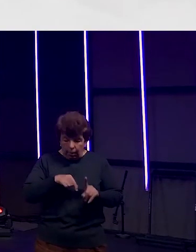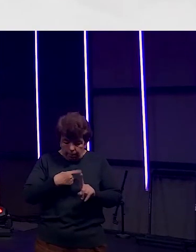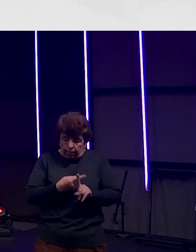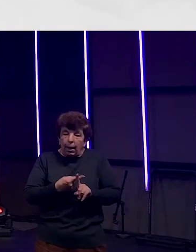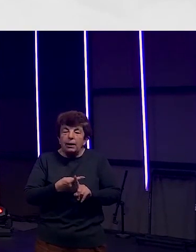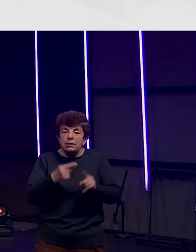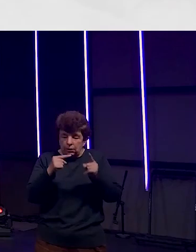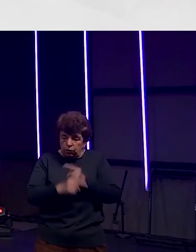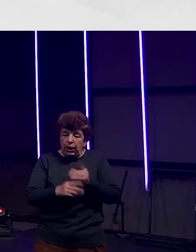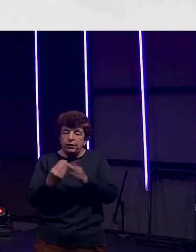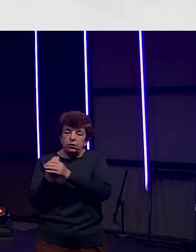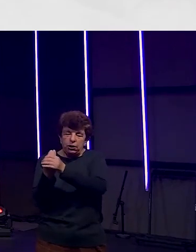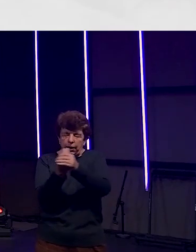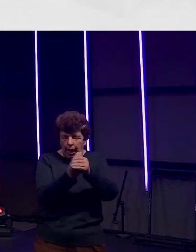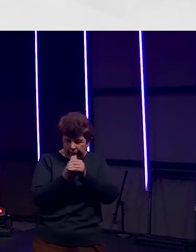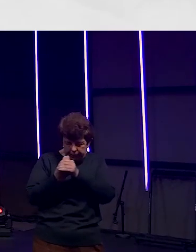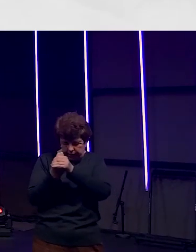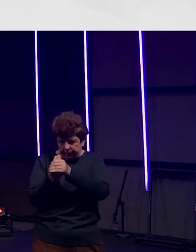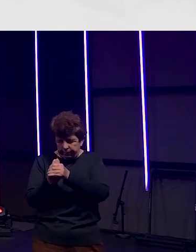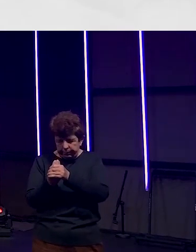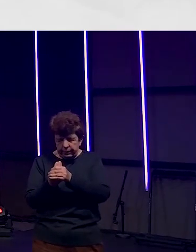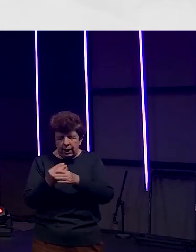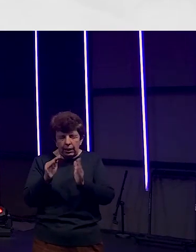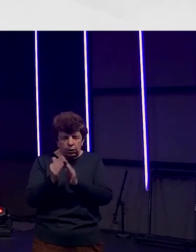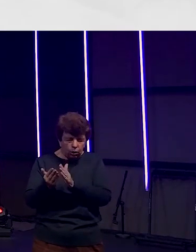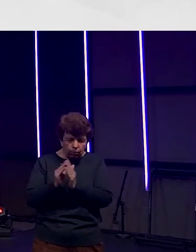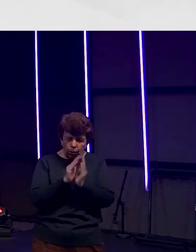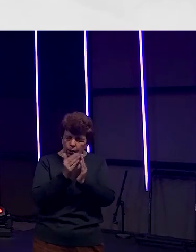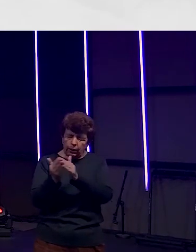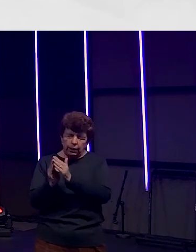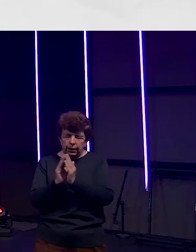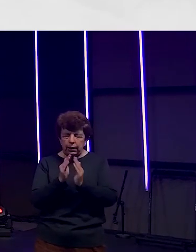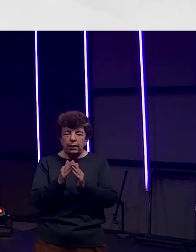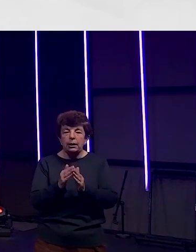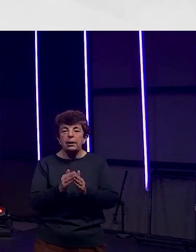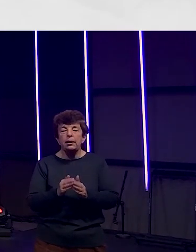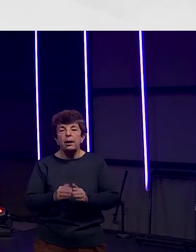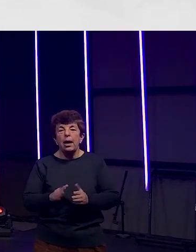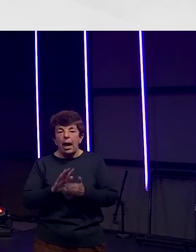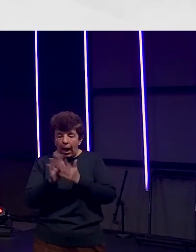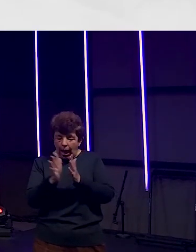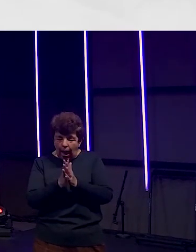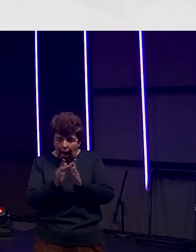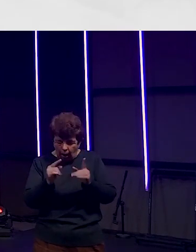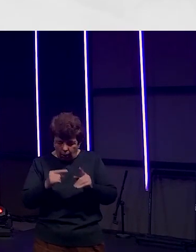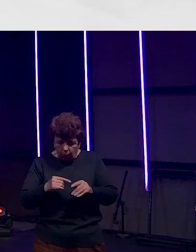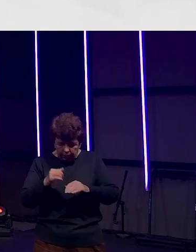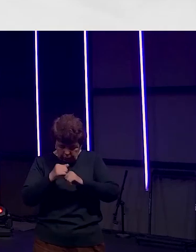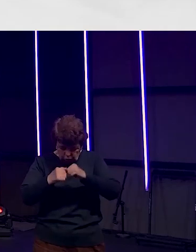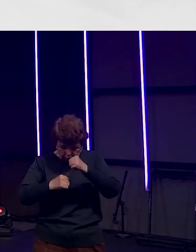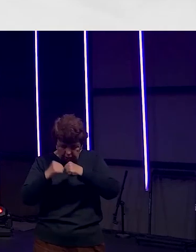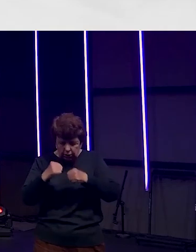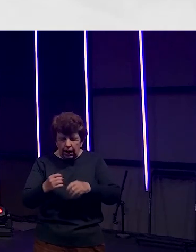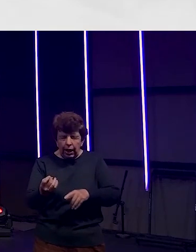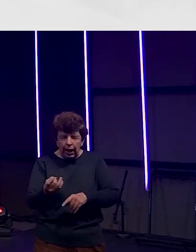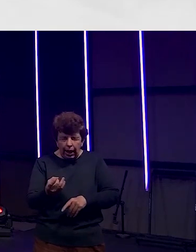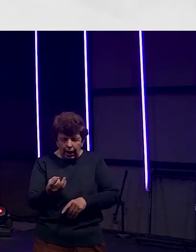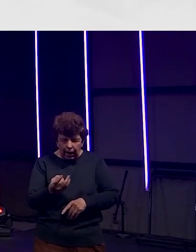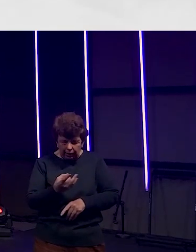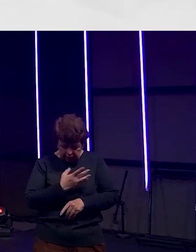together - as as a community. How we structure ourselves, how we conduct our